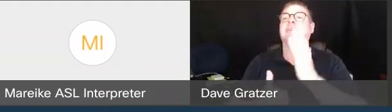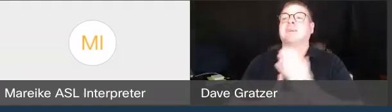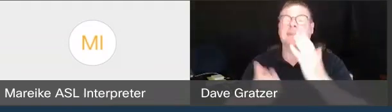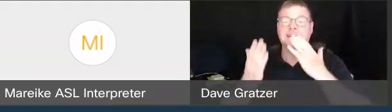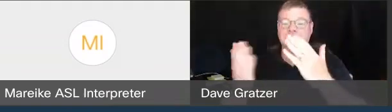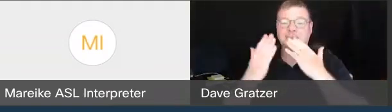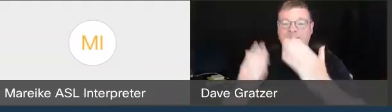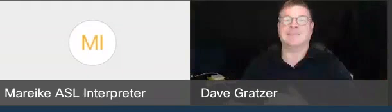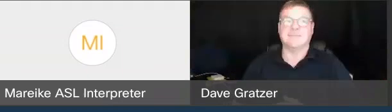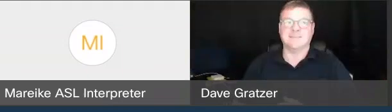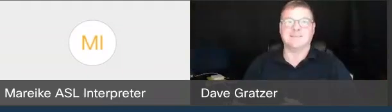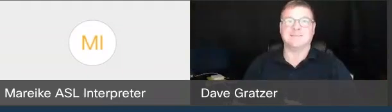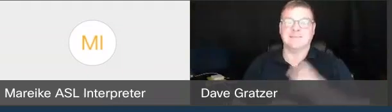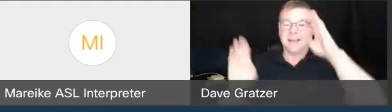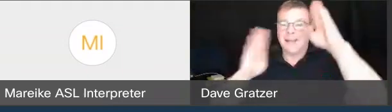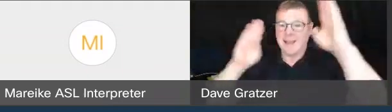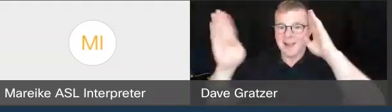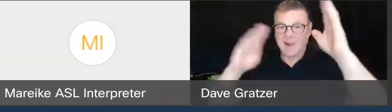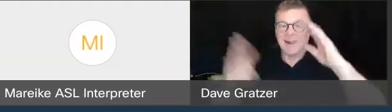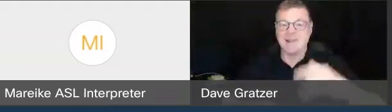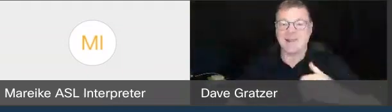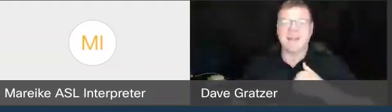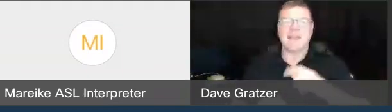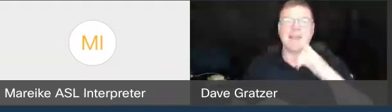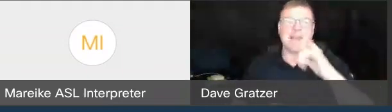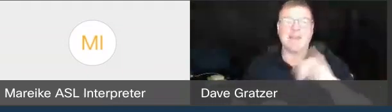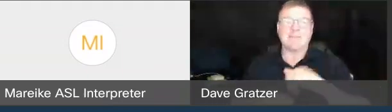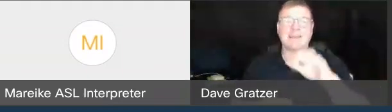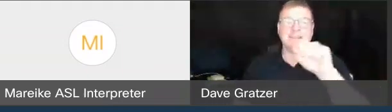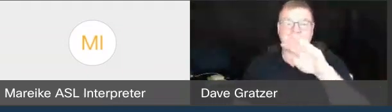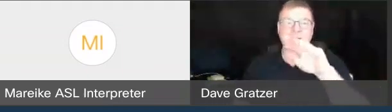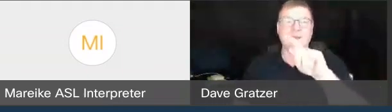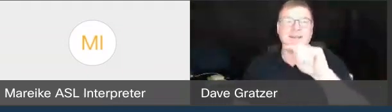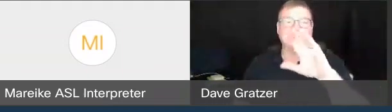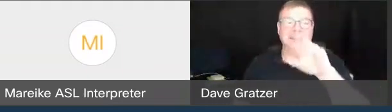[Roxanne] Thanks Saunders. Hello and welcome, I'm Roxanne Castaneda the SAMHSA CMHS lead